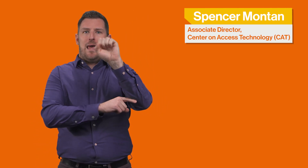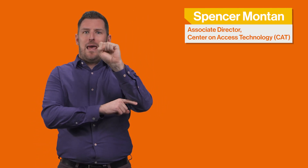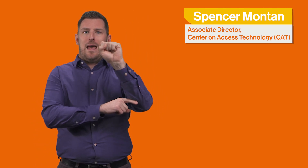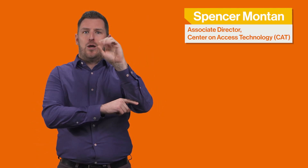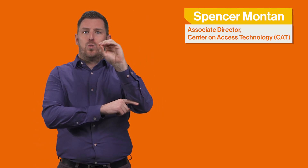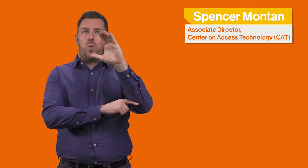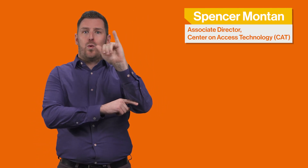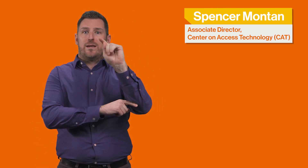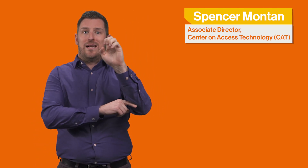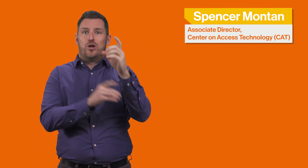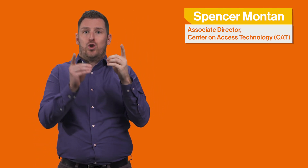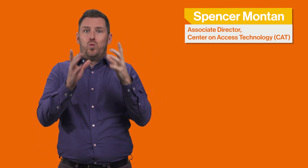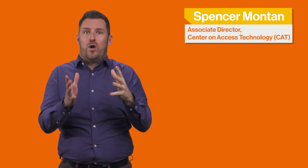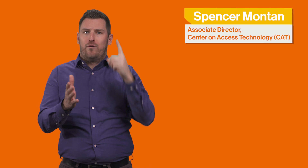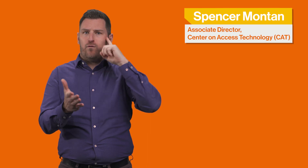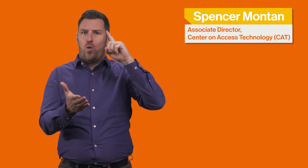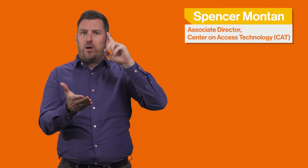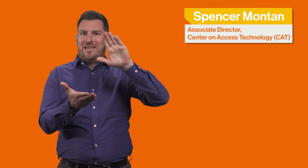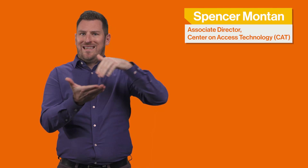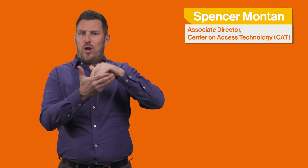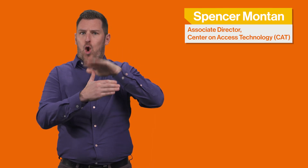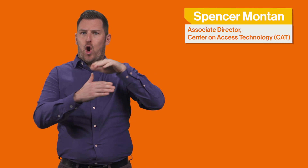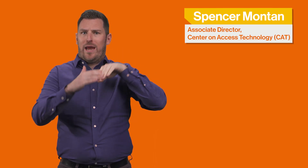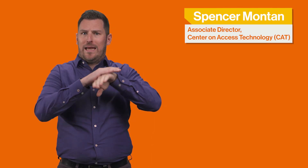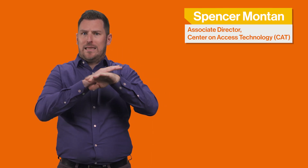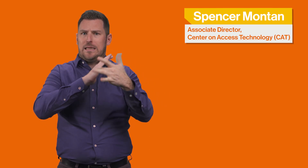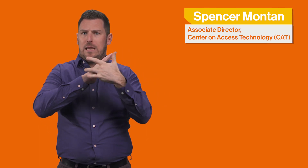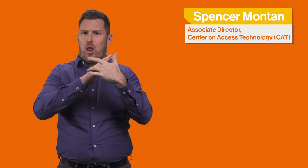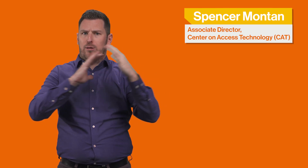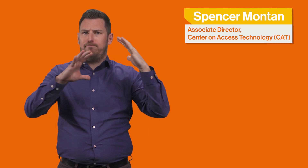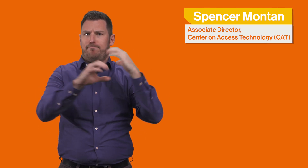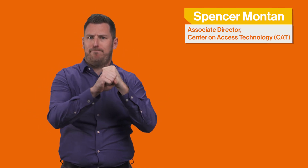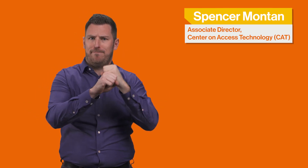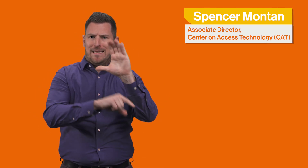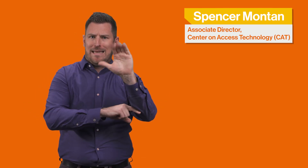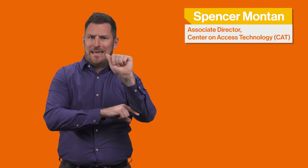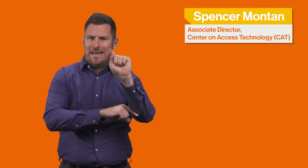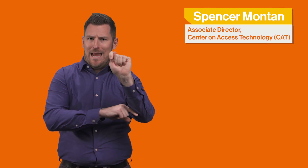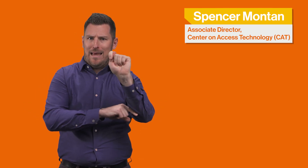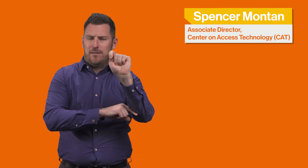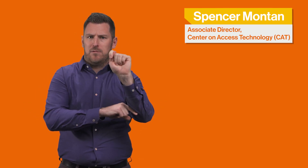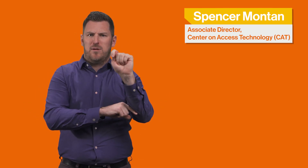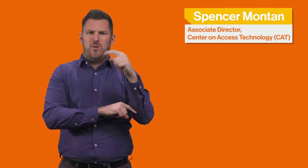I'm the associate director of the Center on Access Technology, or CAT.